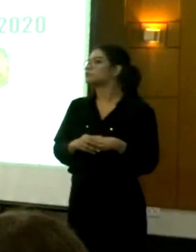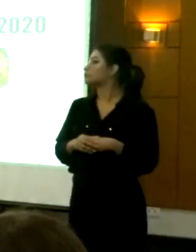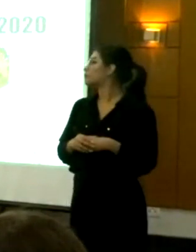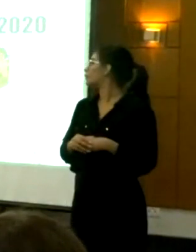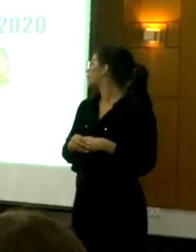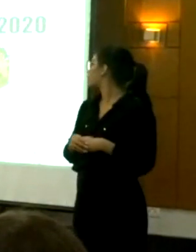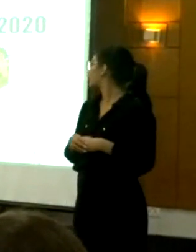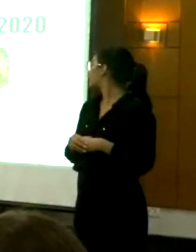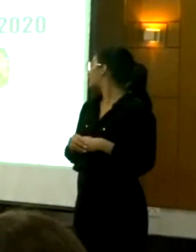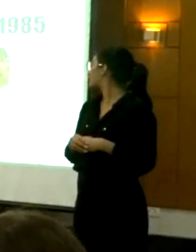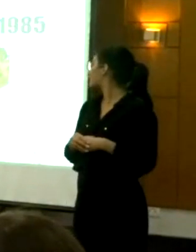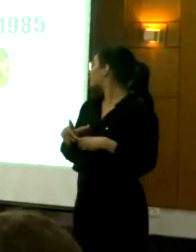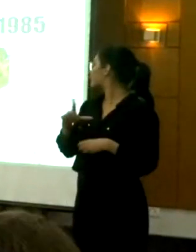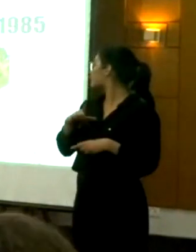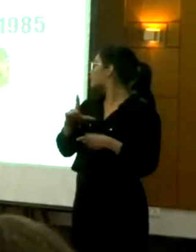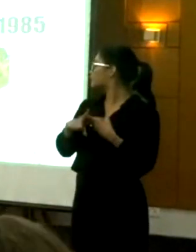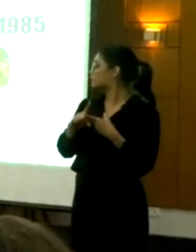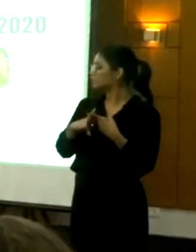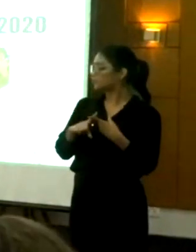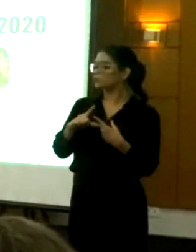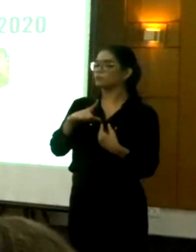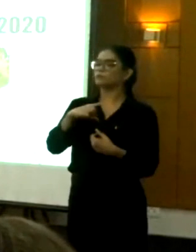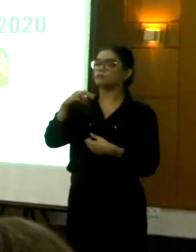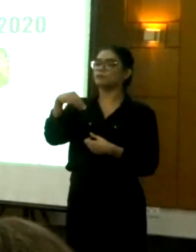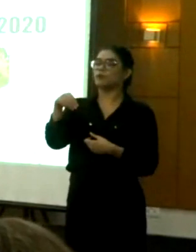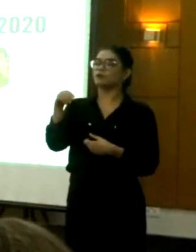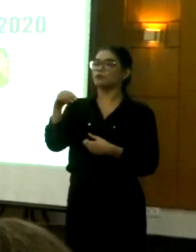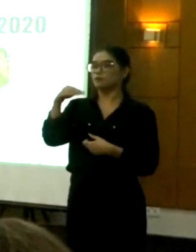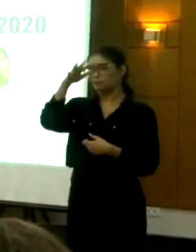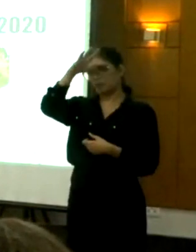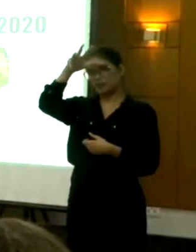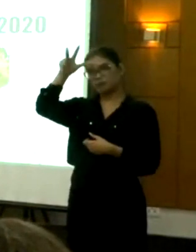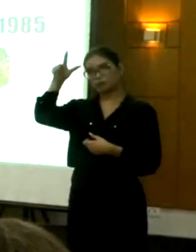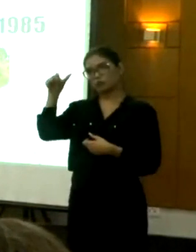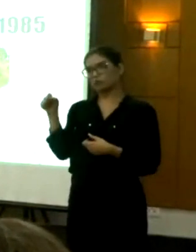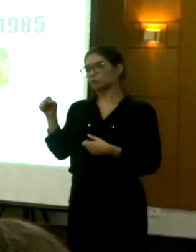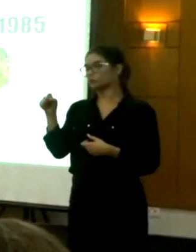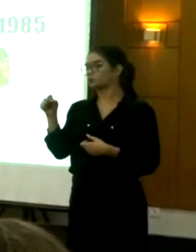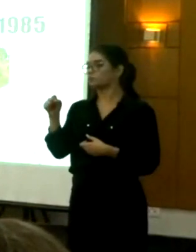for example, here in Mato Grosso, which is soy, so look, look at